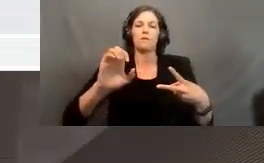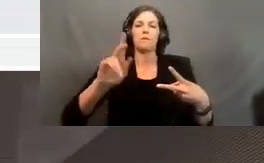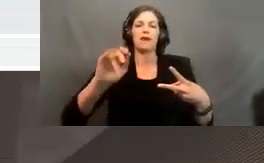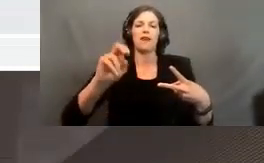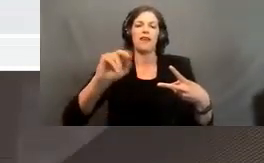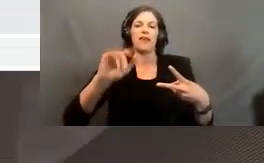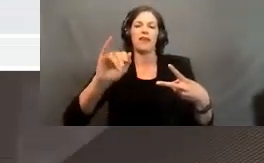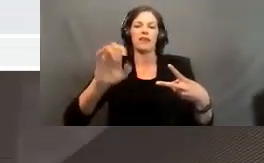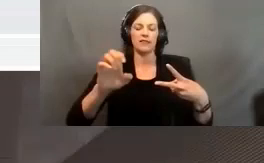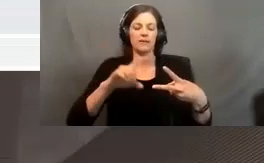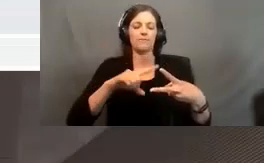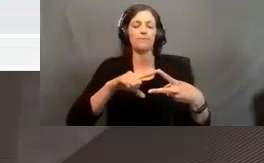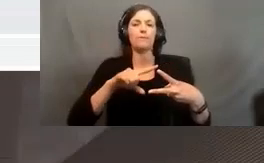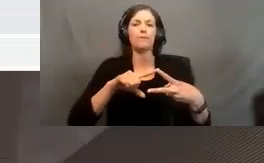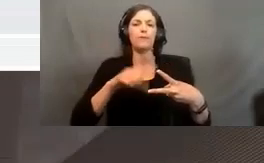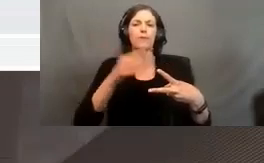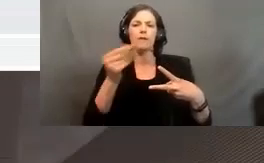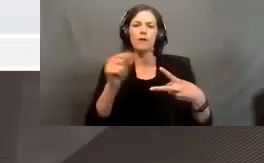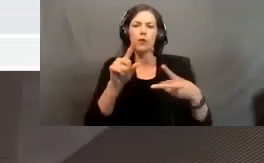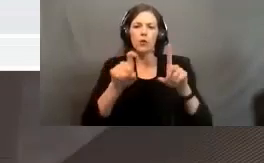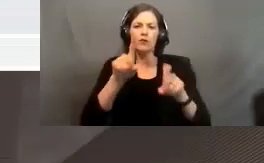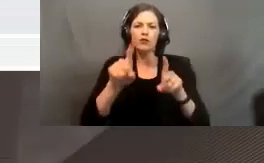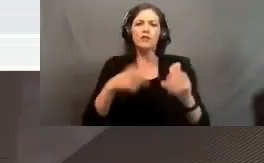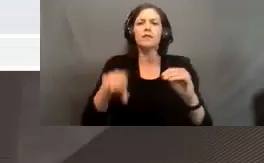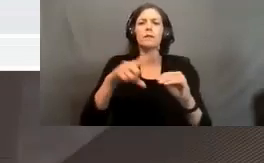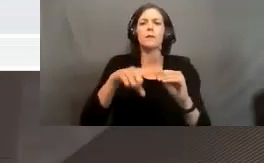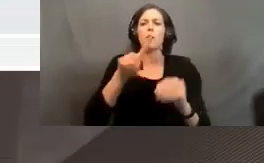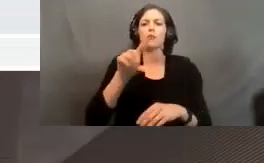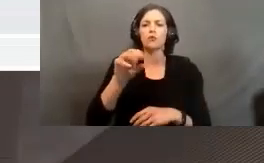We are getting a couple 12:32:24 of questions about Zoom. I want to reiterate 12:32:30 that